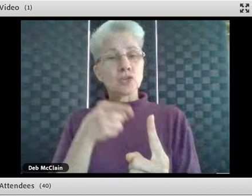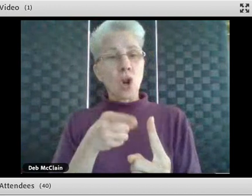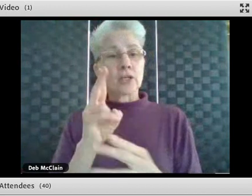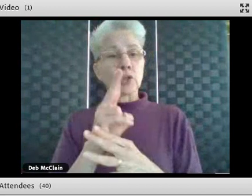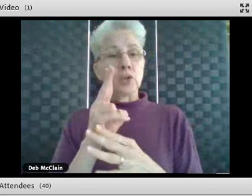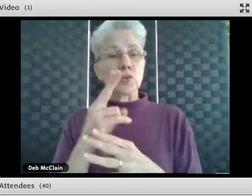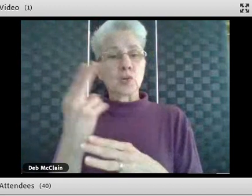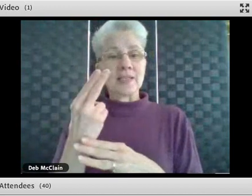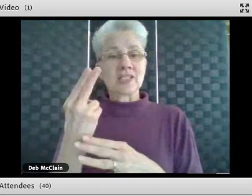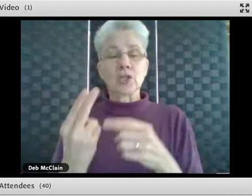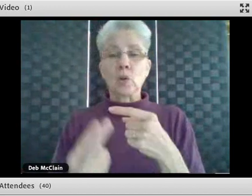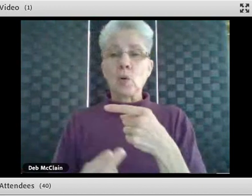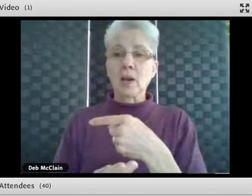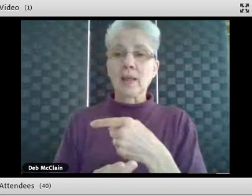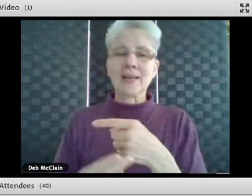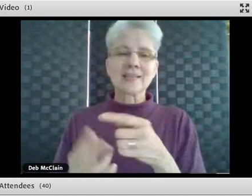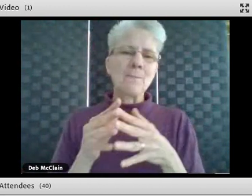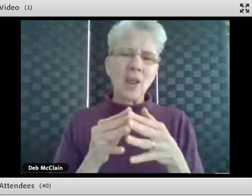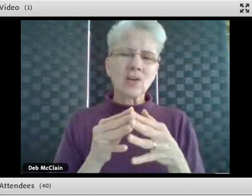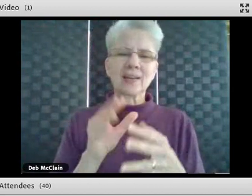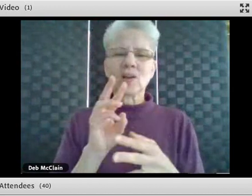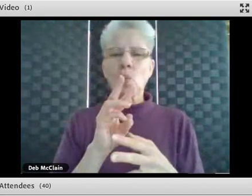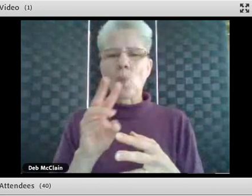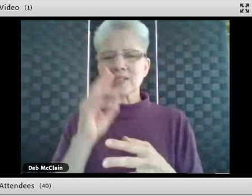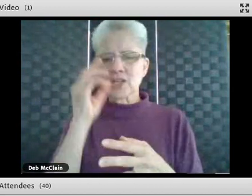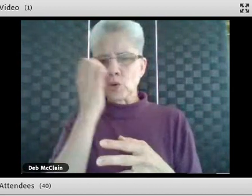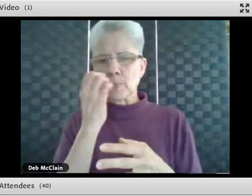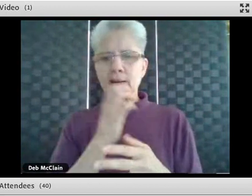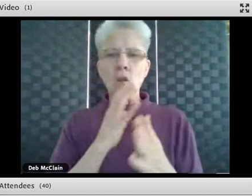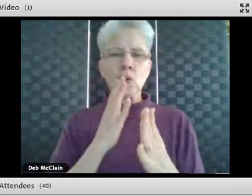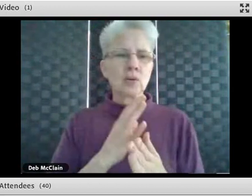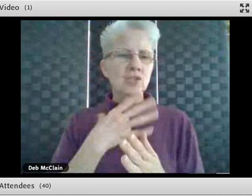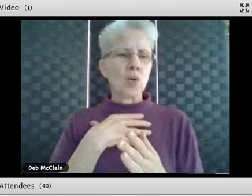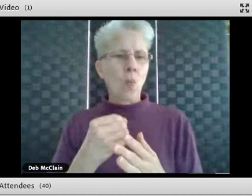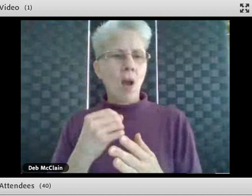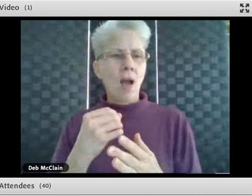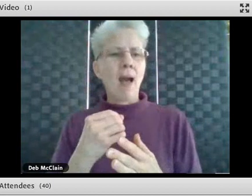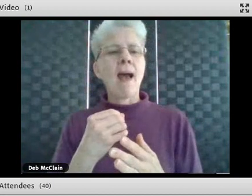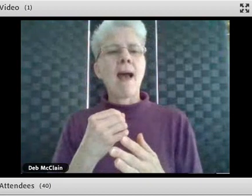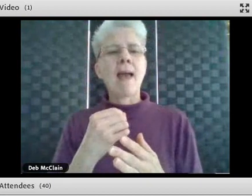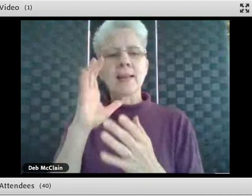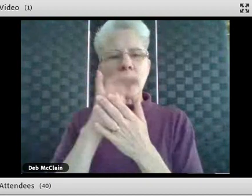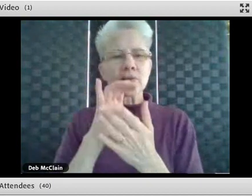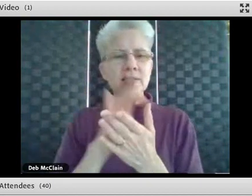like, American/Western European, Christian, white, heterosexual, cisgender, and male.